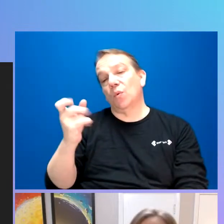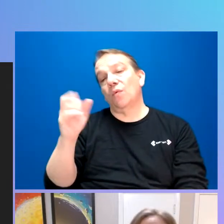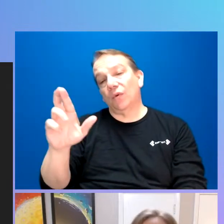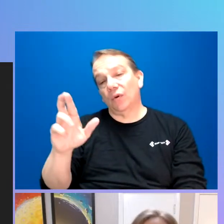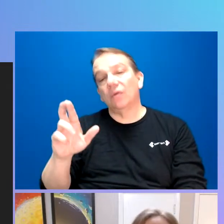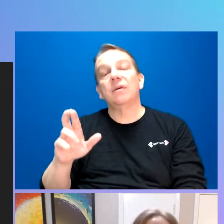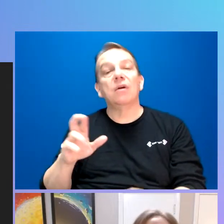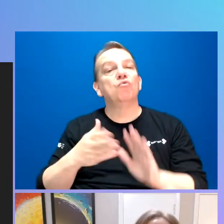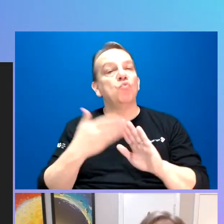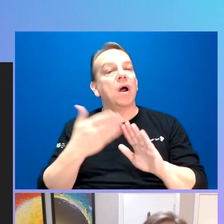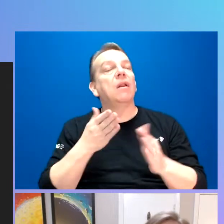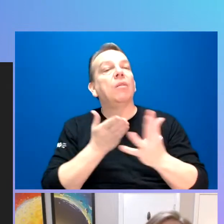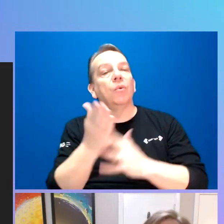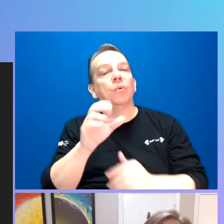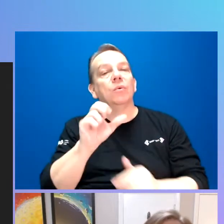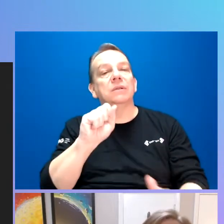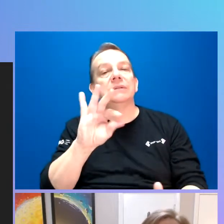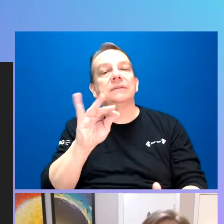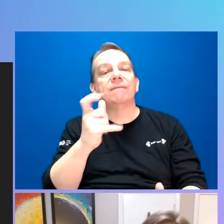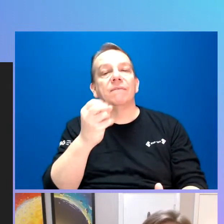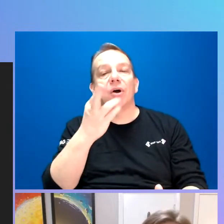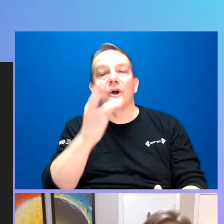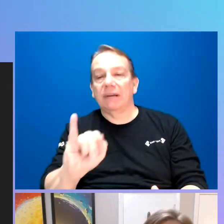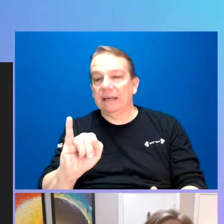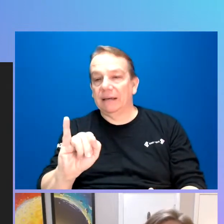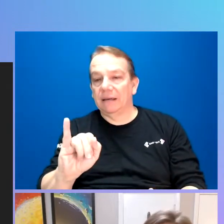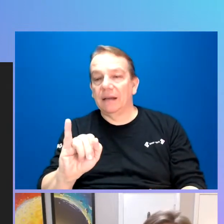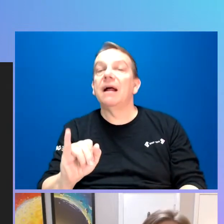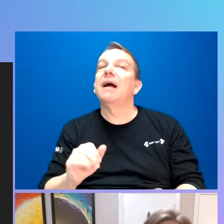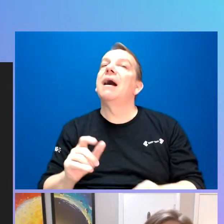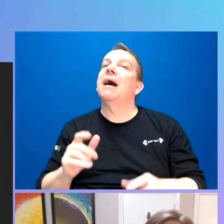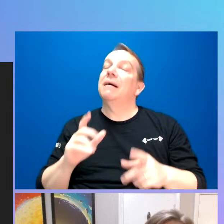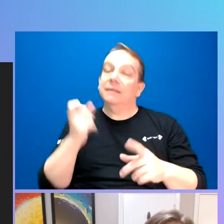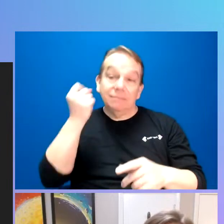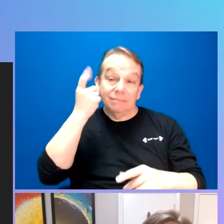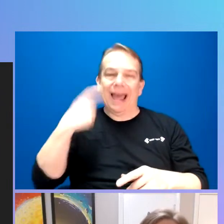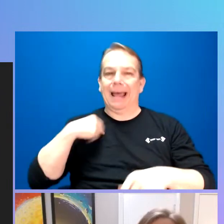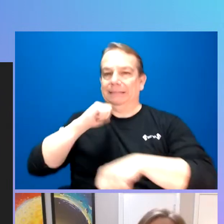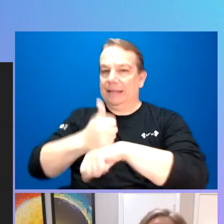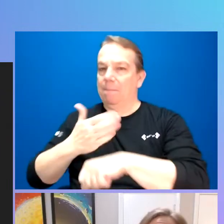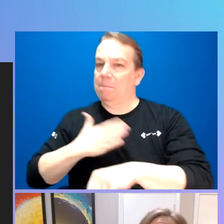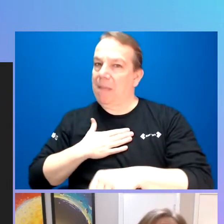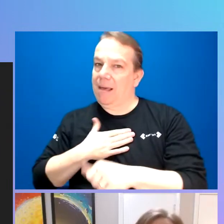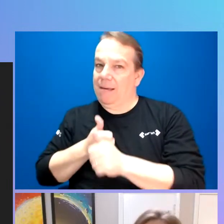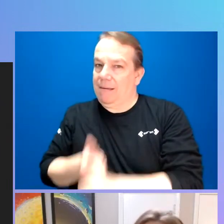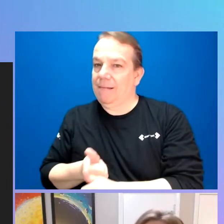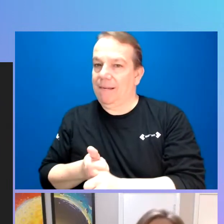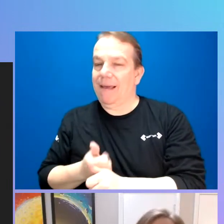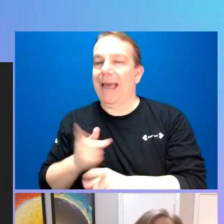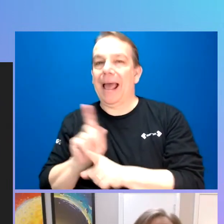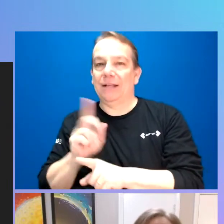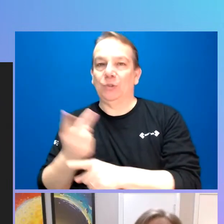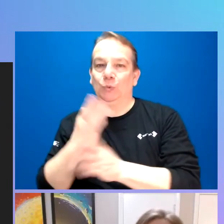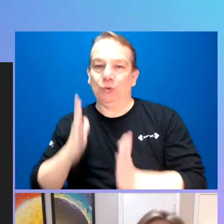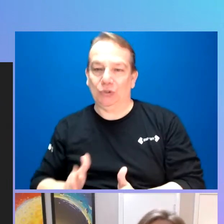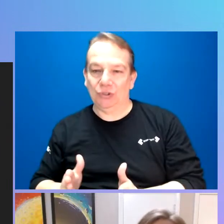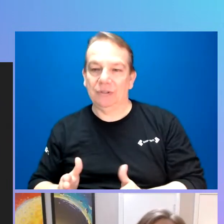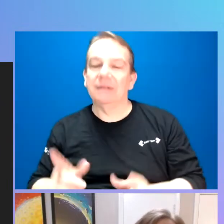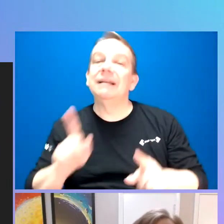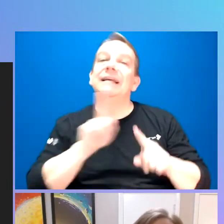specific user settings that I have set up on my testing device . But different settings or